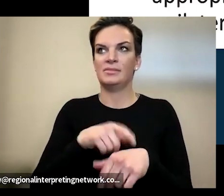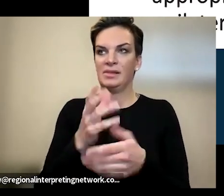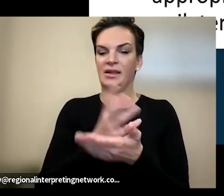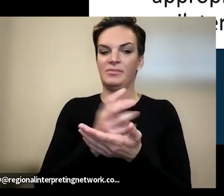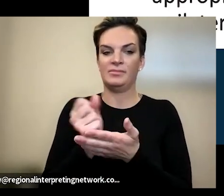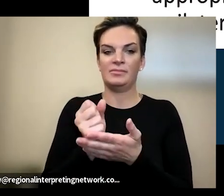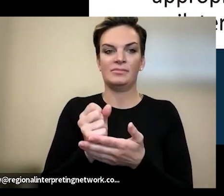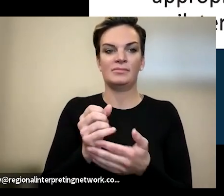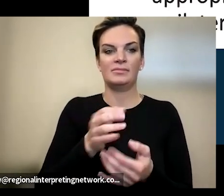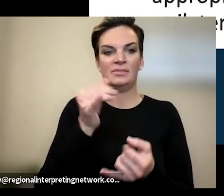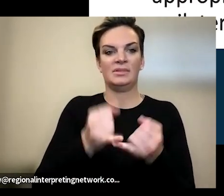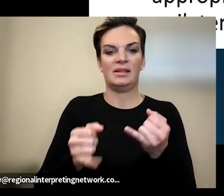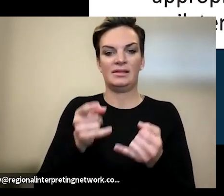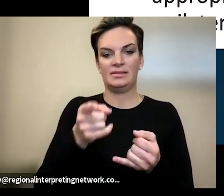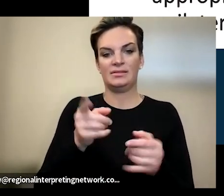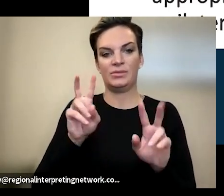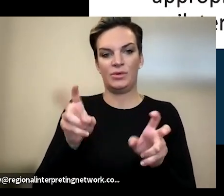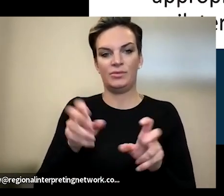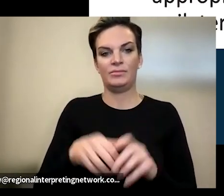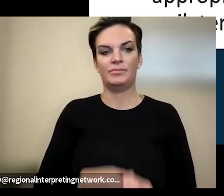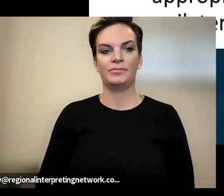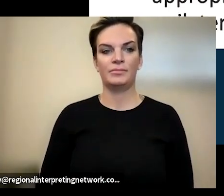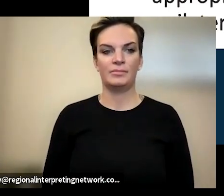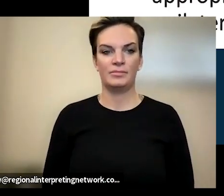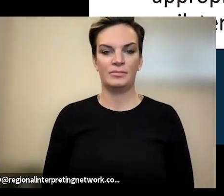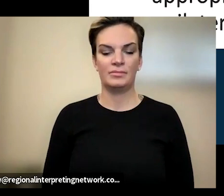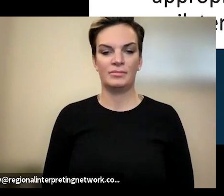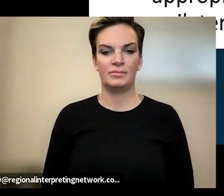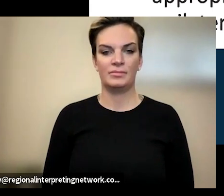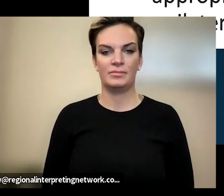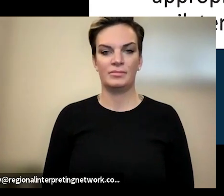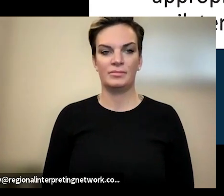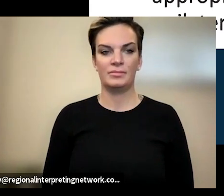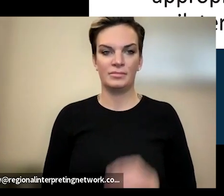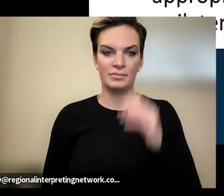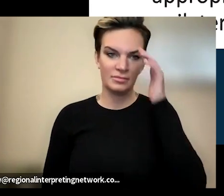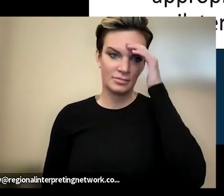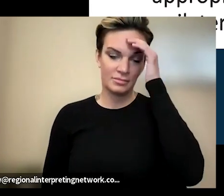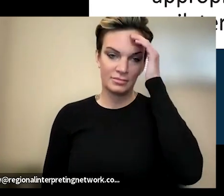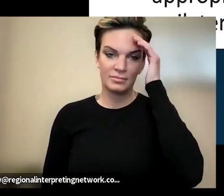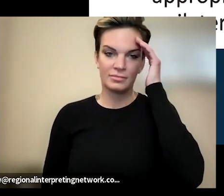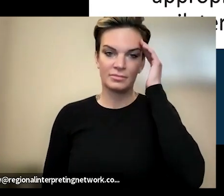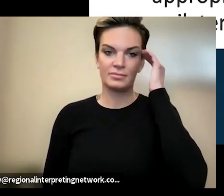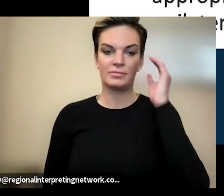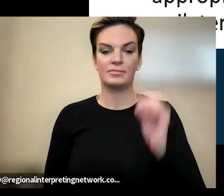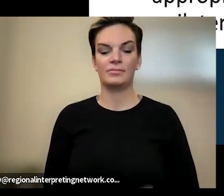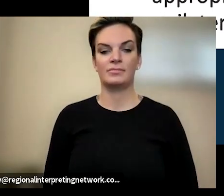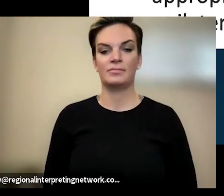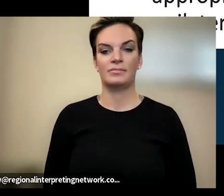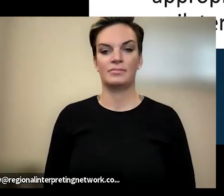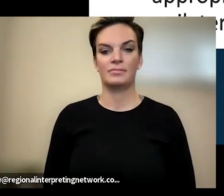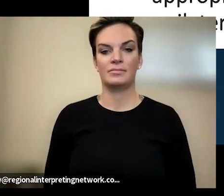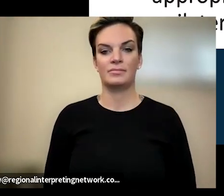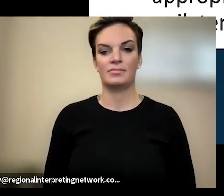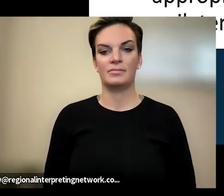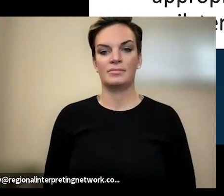this last quote, which I think speaks to the importance of a more equitable interaction